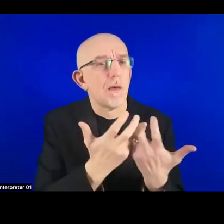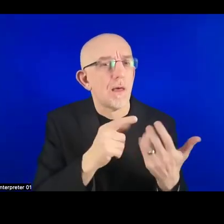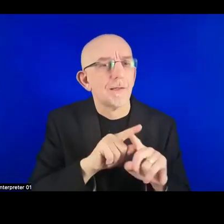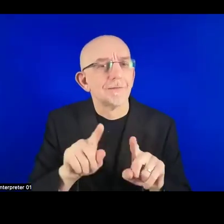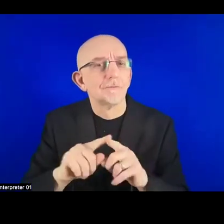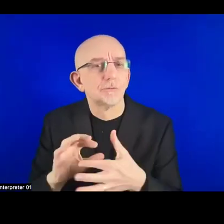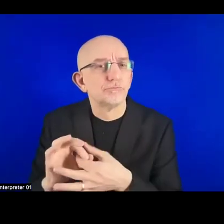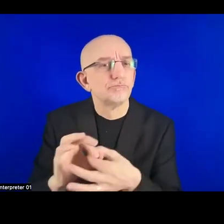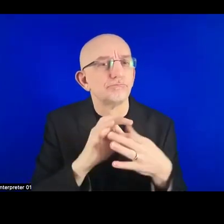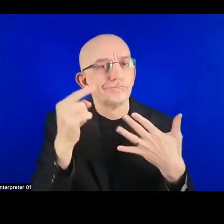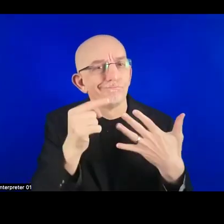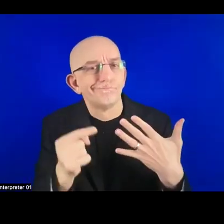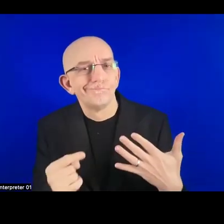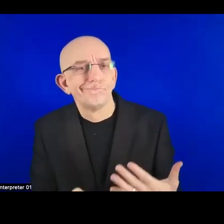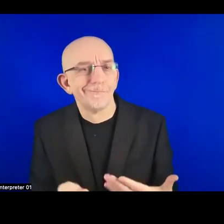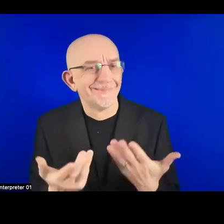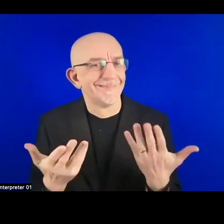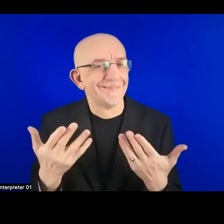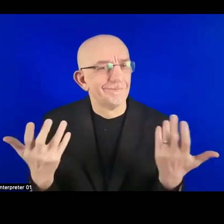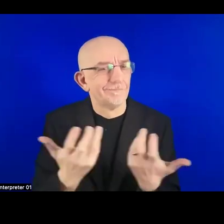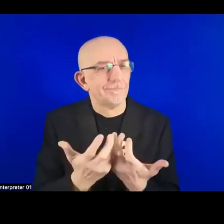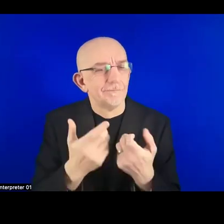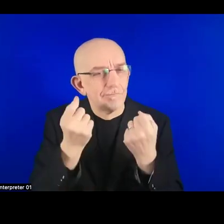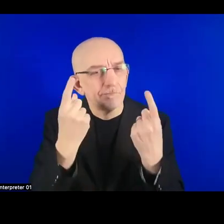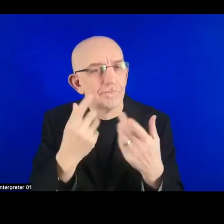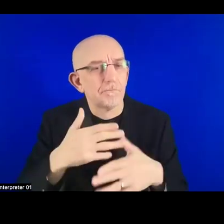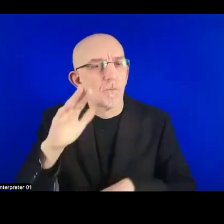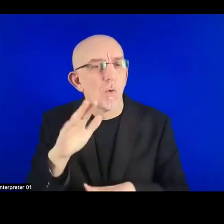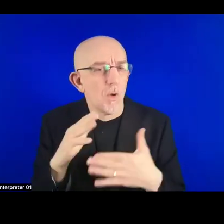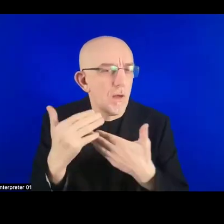navigateed by the movements themselves and what we as scholars can learn from those